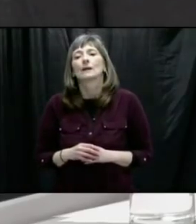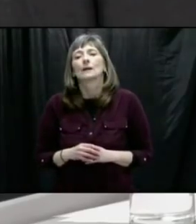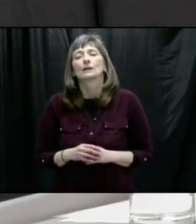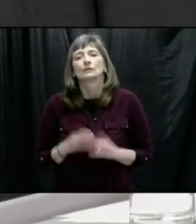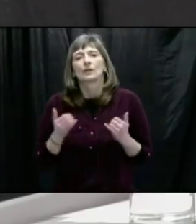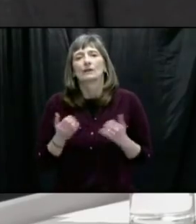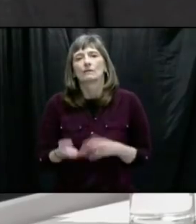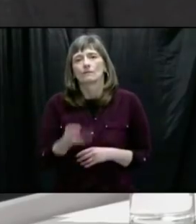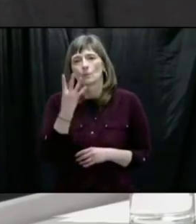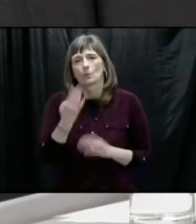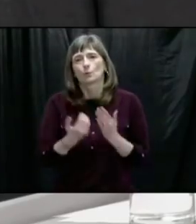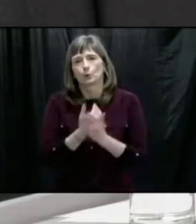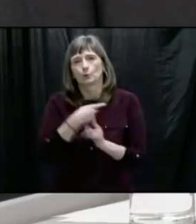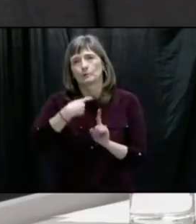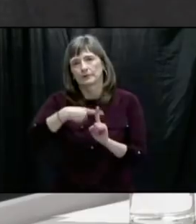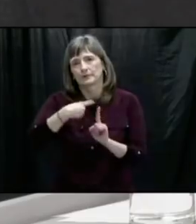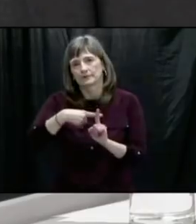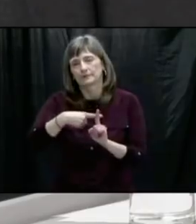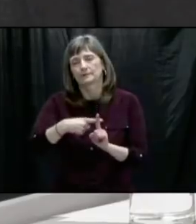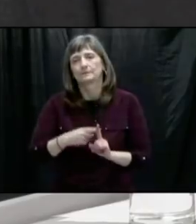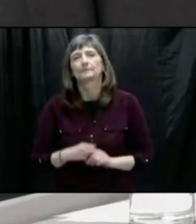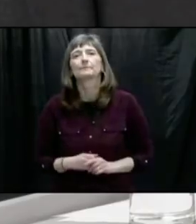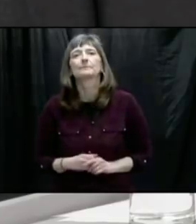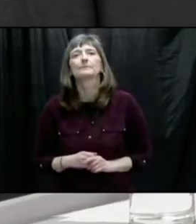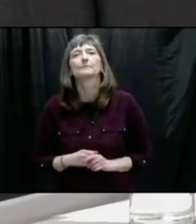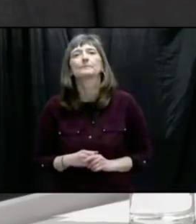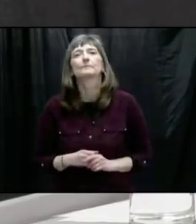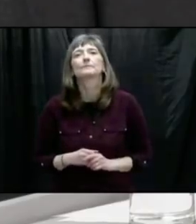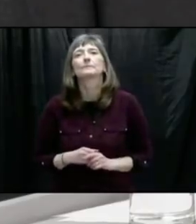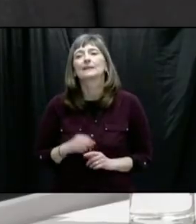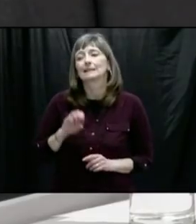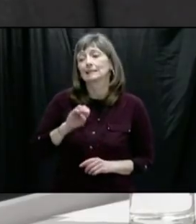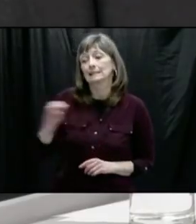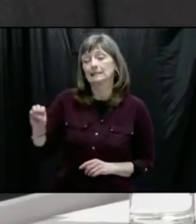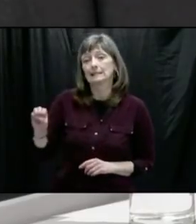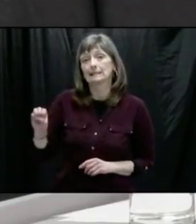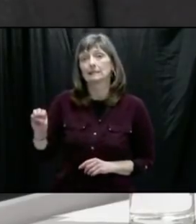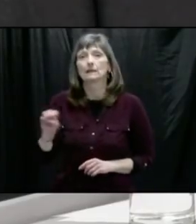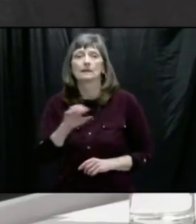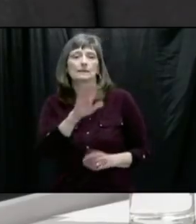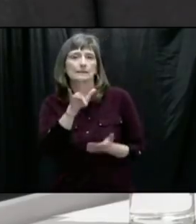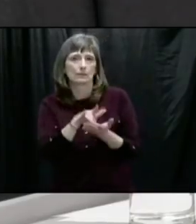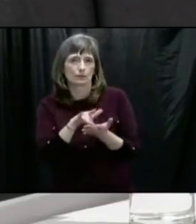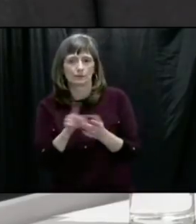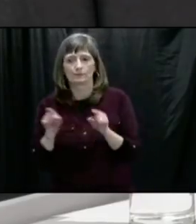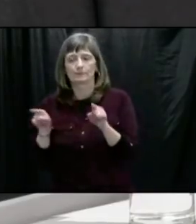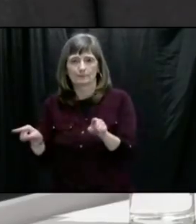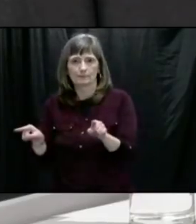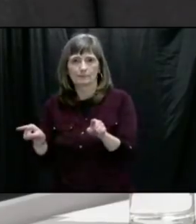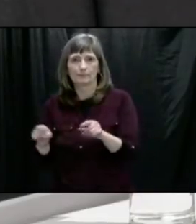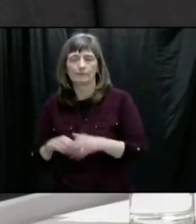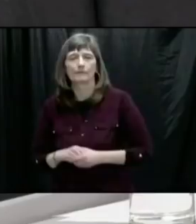SINCE THE MEDIA BRIEFING YESTERDAY, WE HAVE FOUR NEW POSITIVE CASES. THESE CASES ARE WITHIN THE